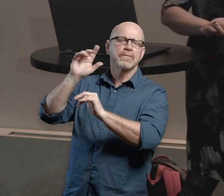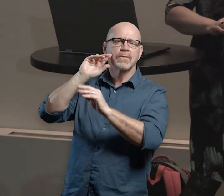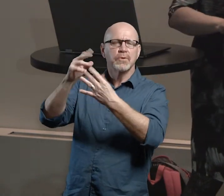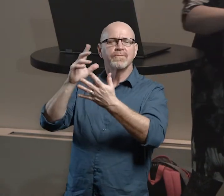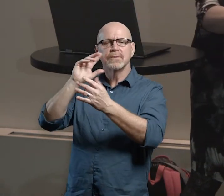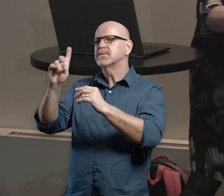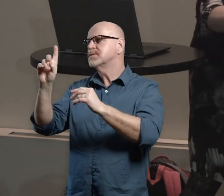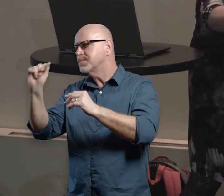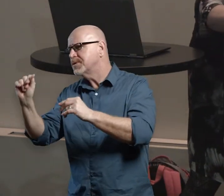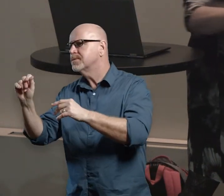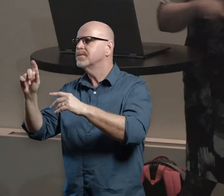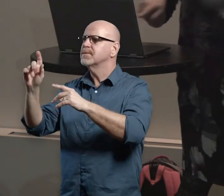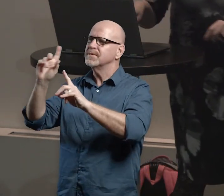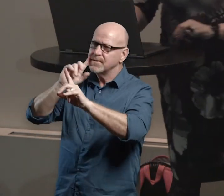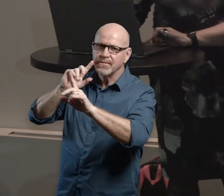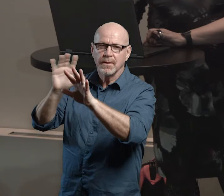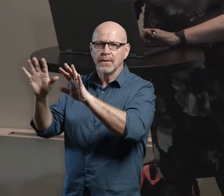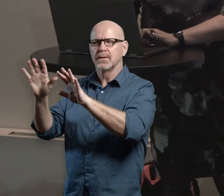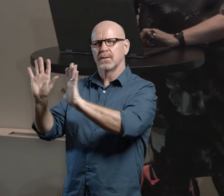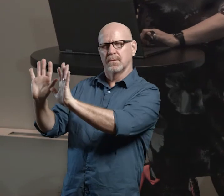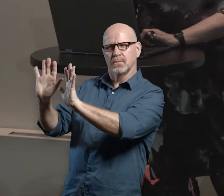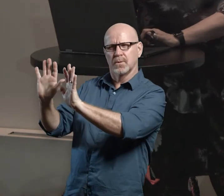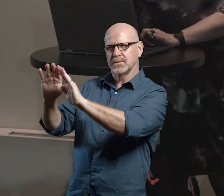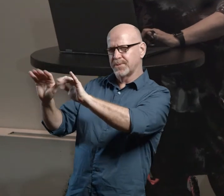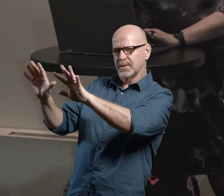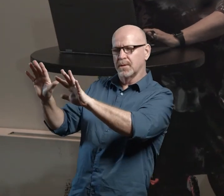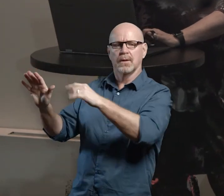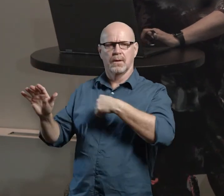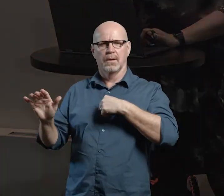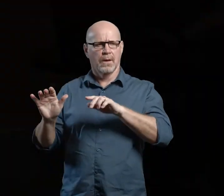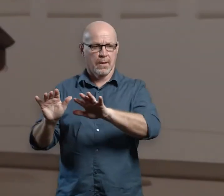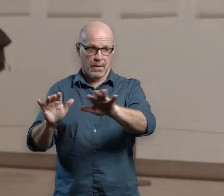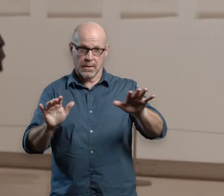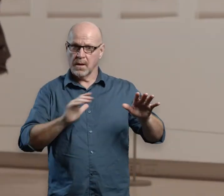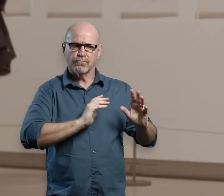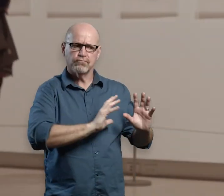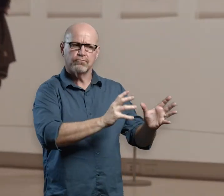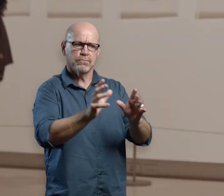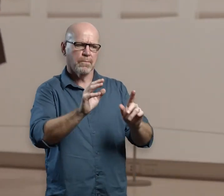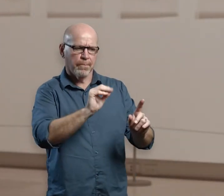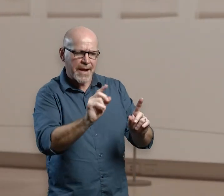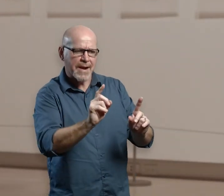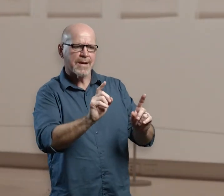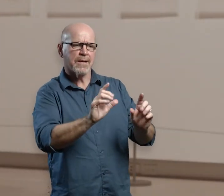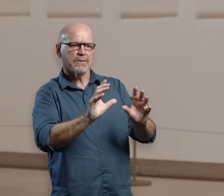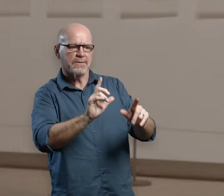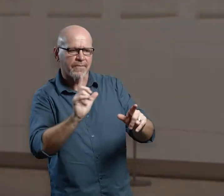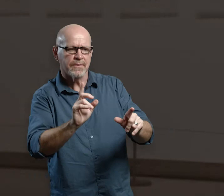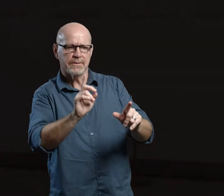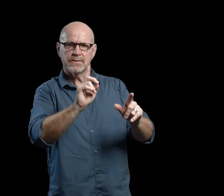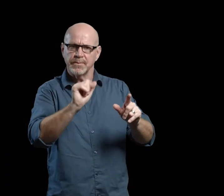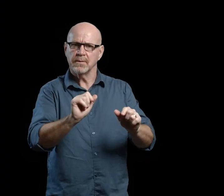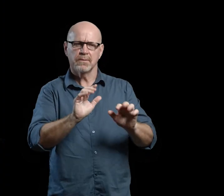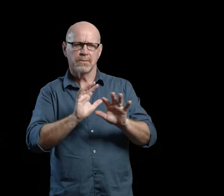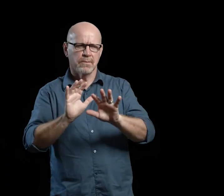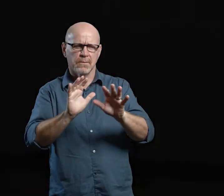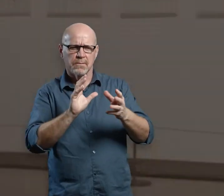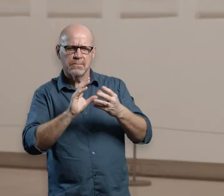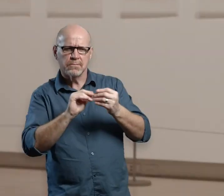of someone who has the power to represent my community as well as I know how.